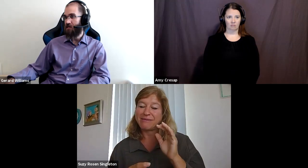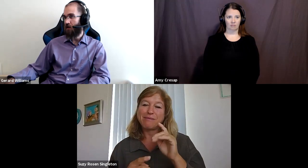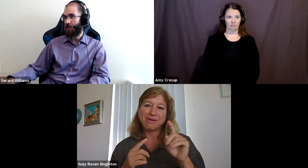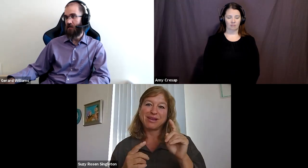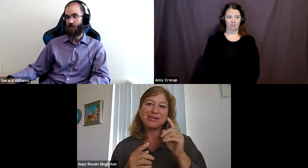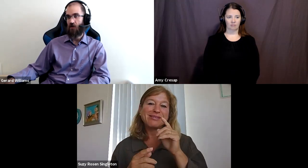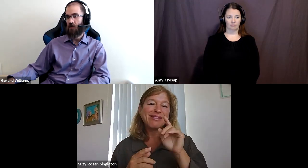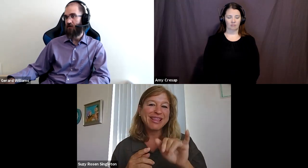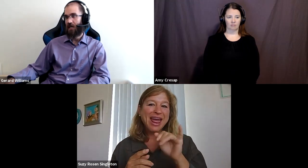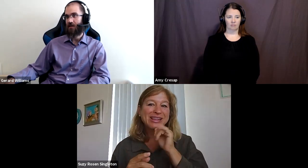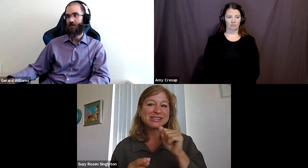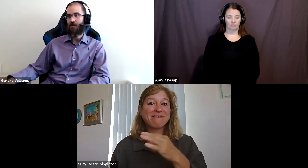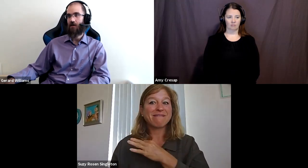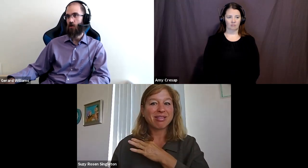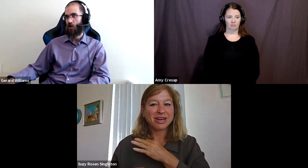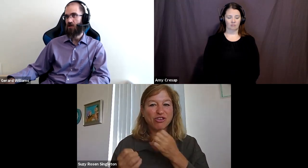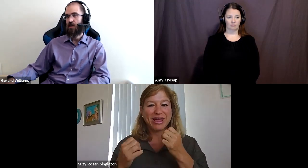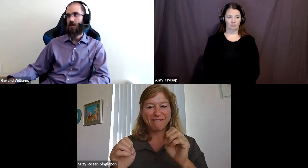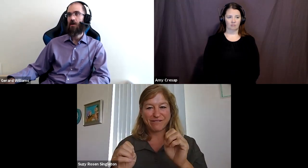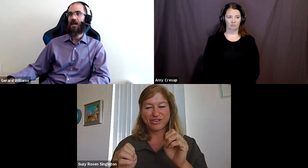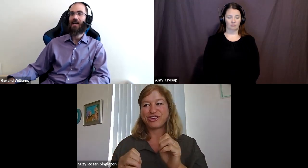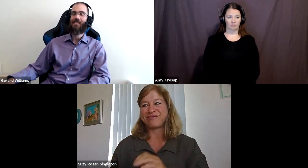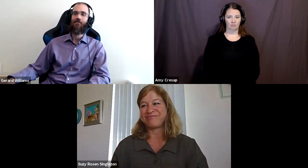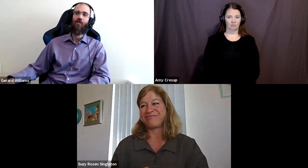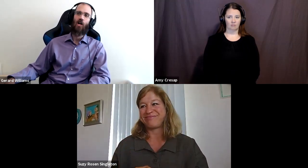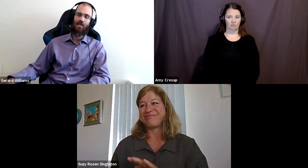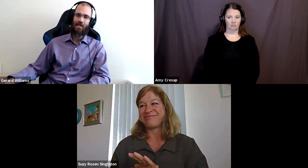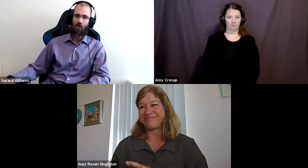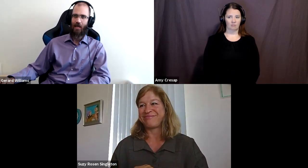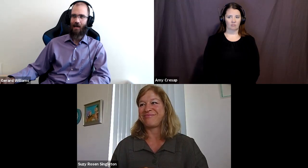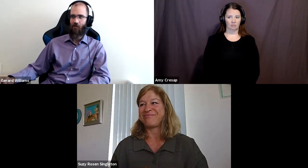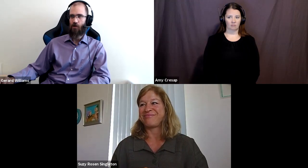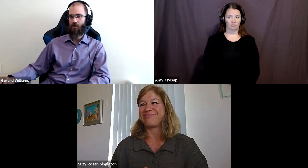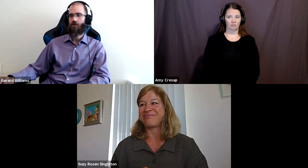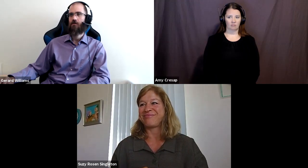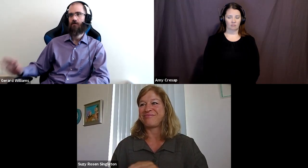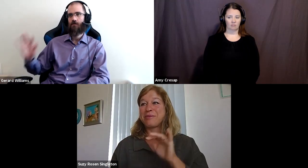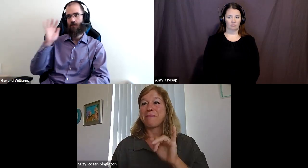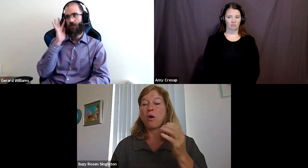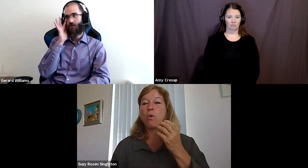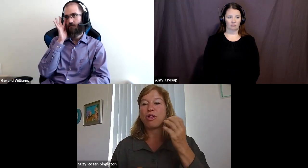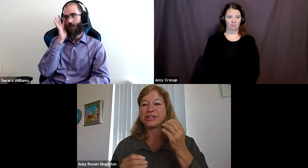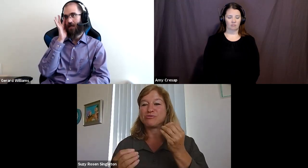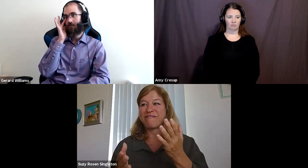about the accessibility of that alert but that is a voluntary effort.